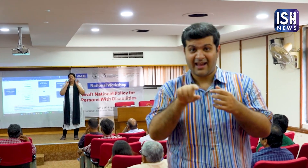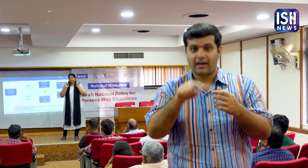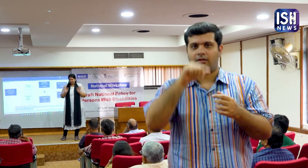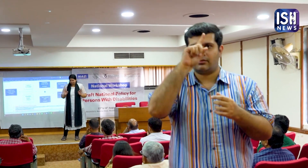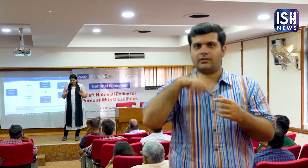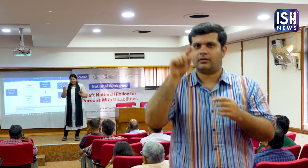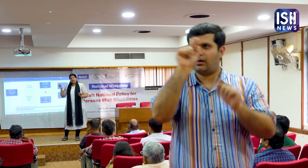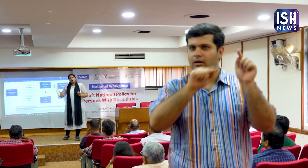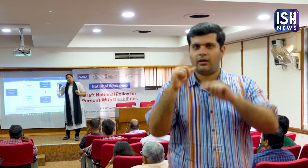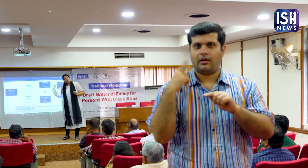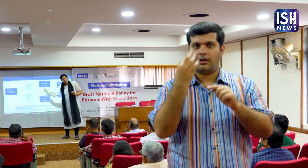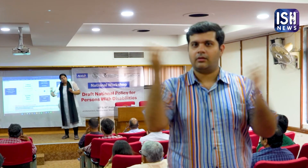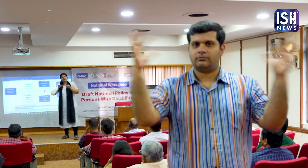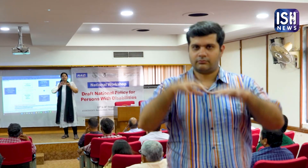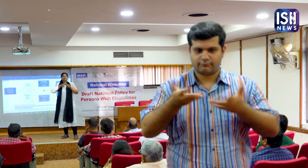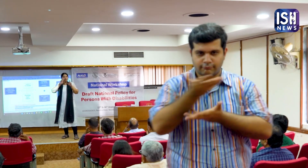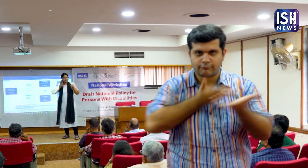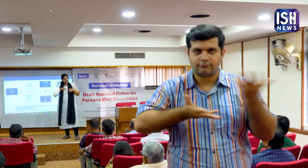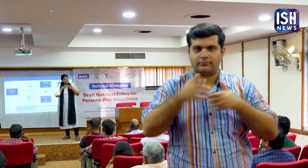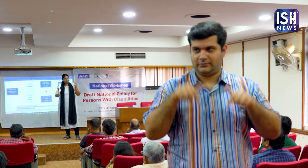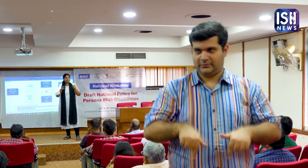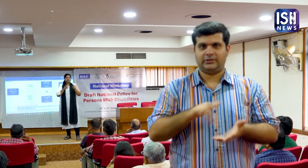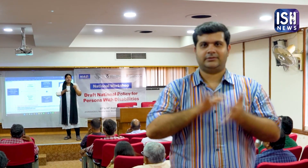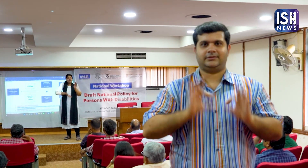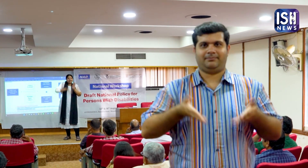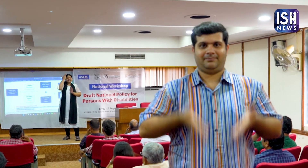Deaf leaders from across India are here to discuss the Draft National Policy for PWD.